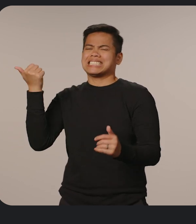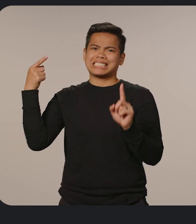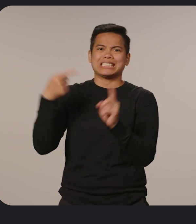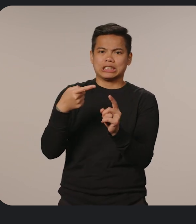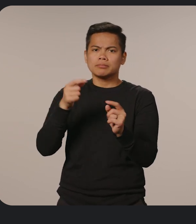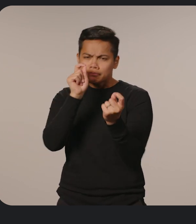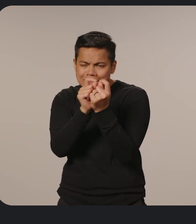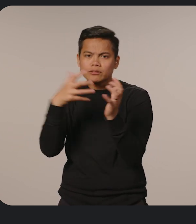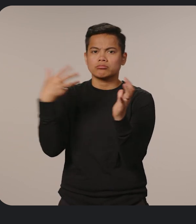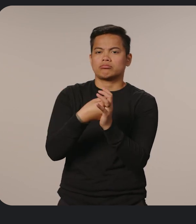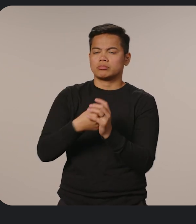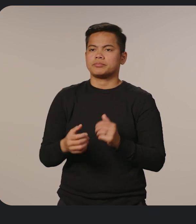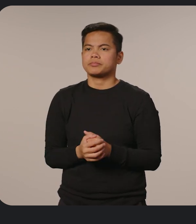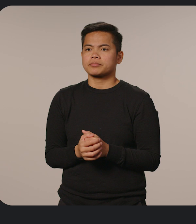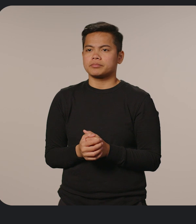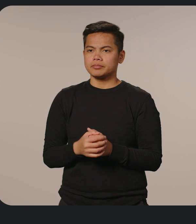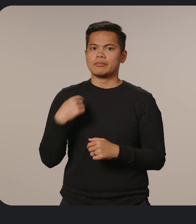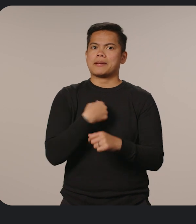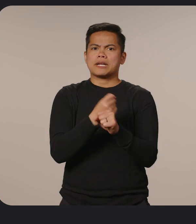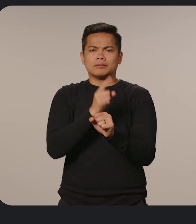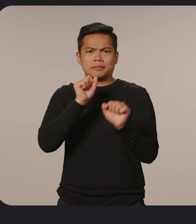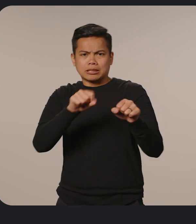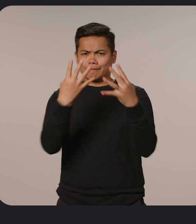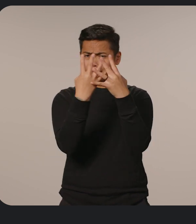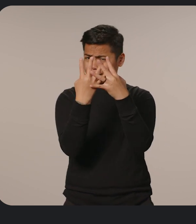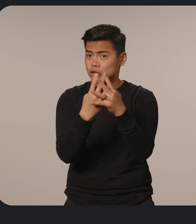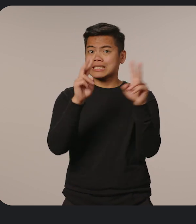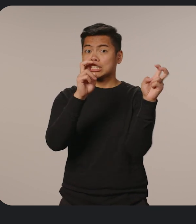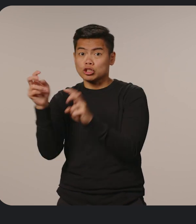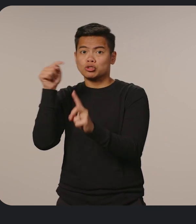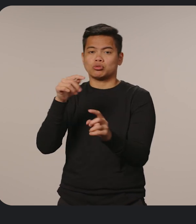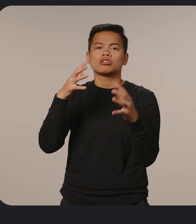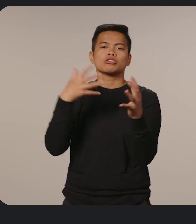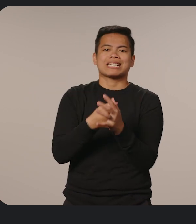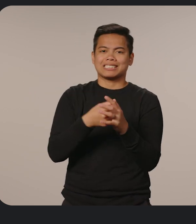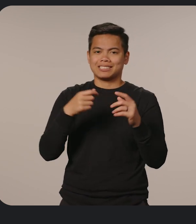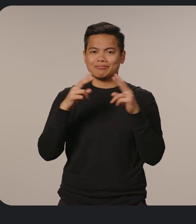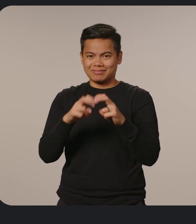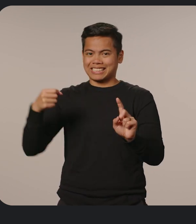specific crash we've made it possible to filter issues